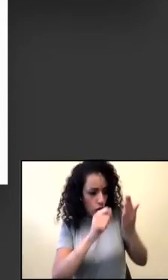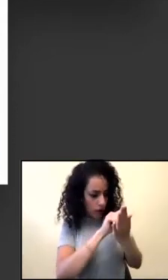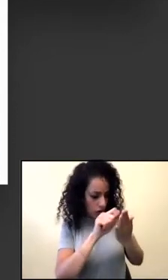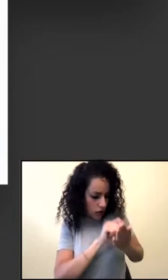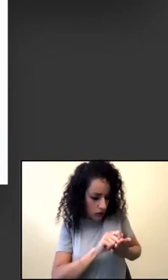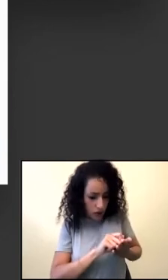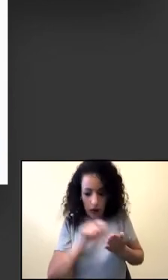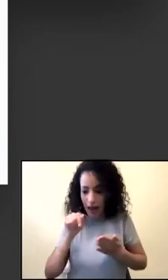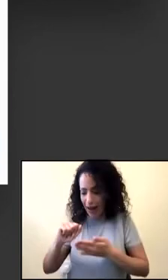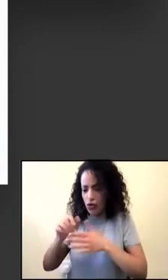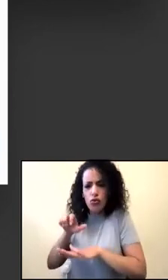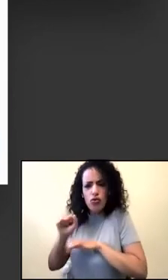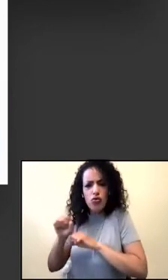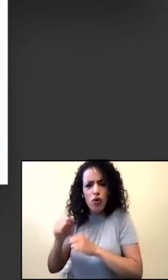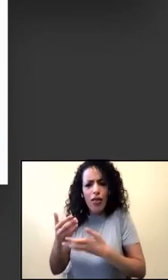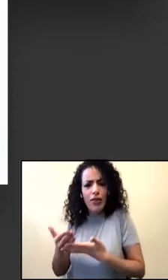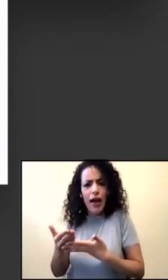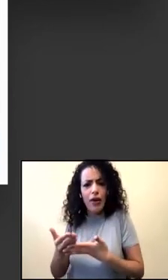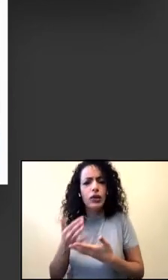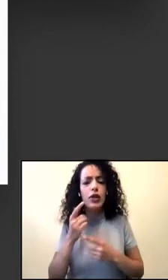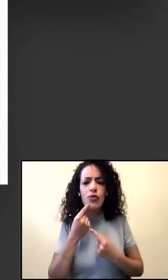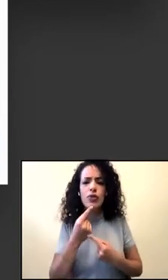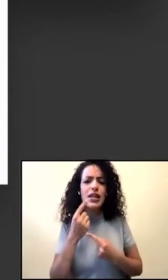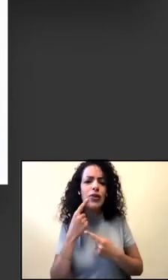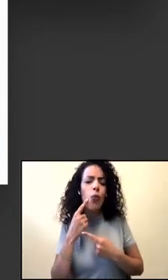when you first listened to the audio documentary, you immediately thought about what was happening,